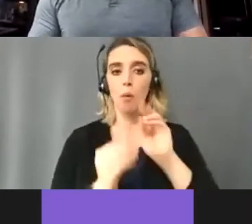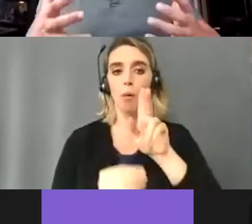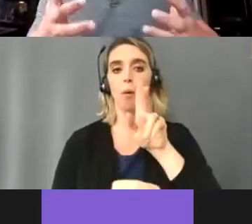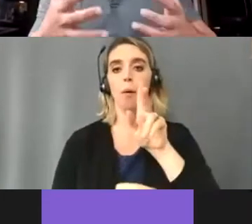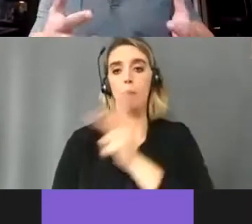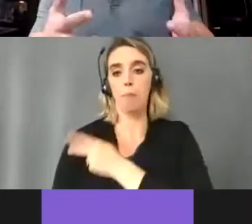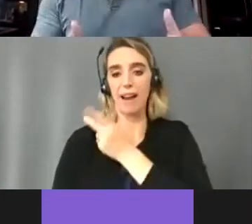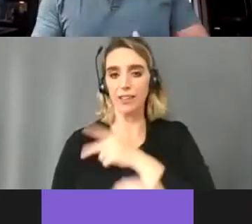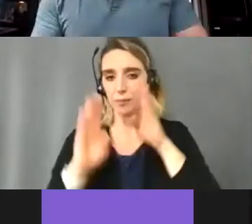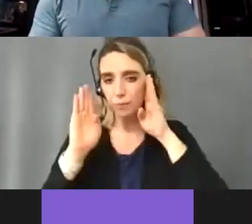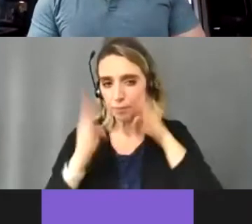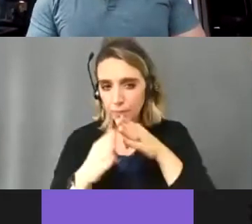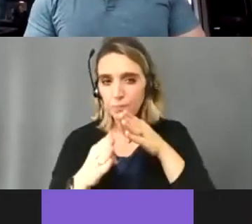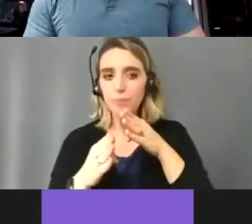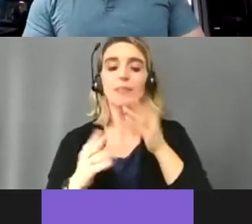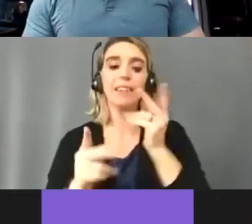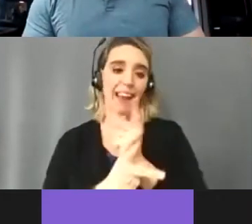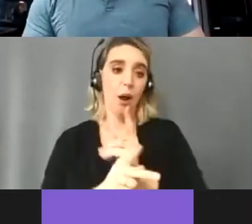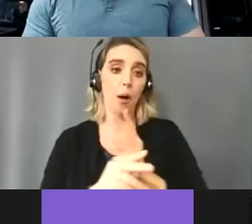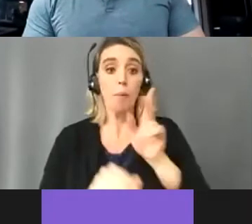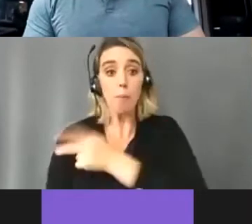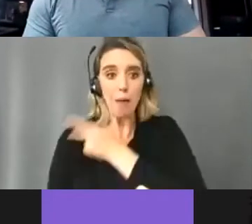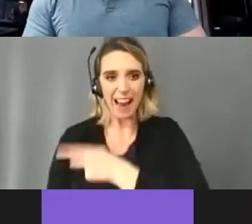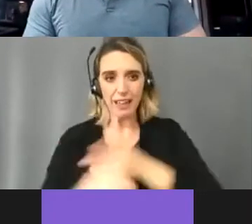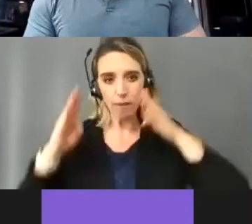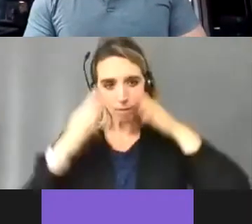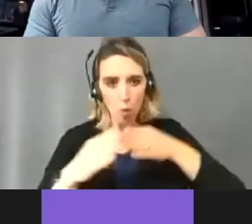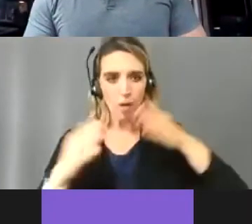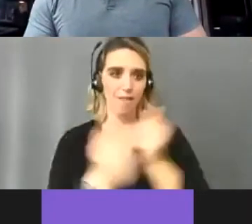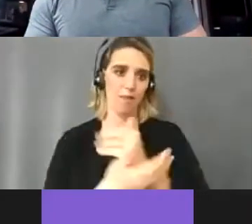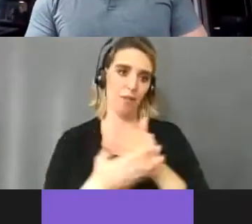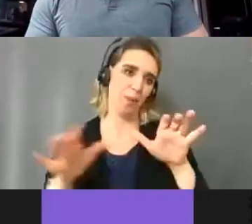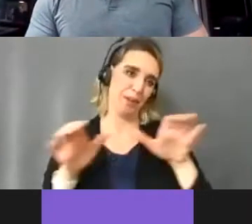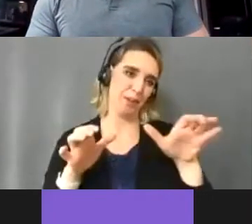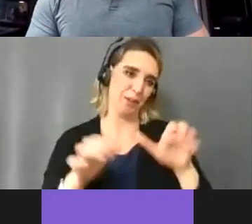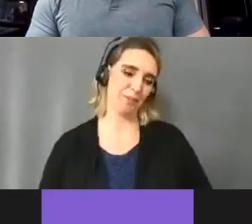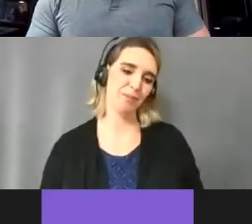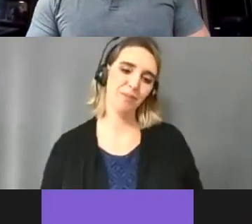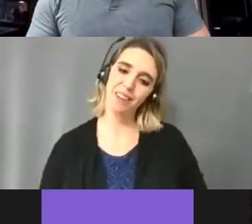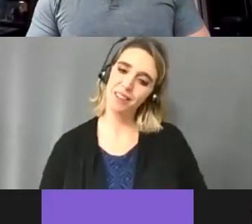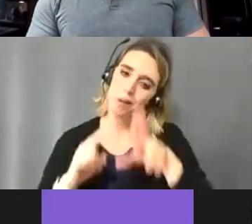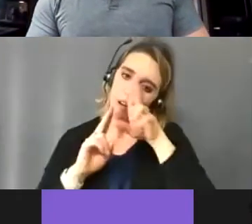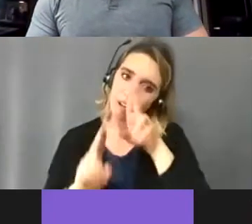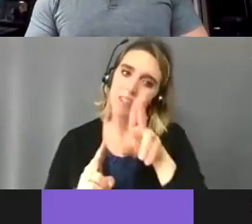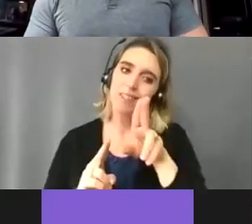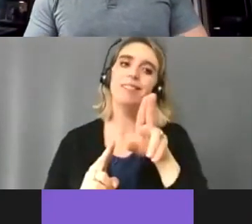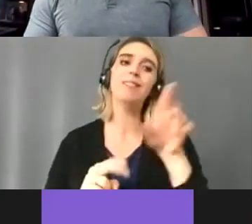by putting patients right at the center of everything we do. And so honored for you to interact with Cindi.